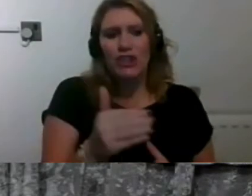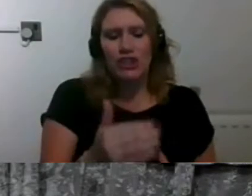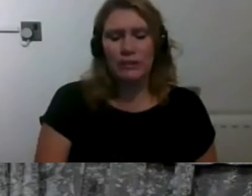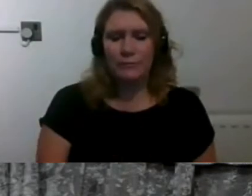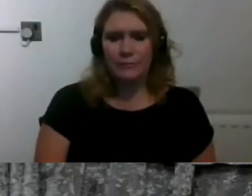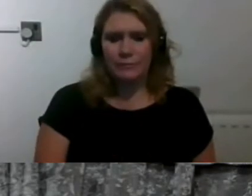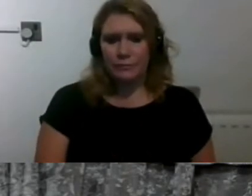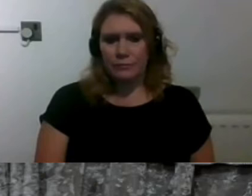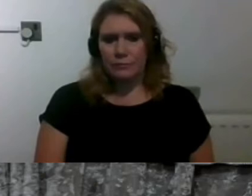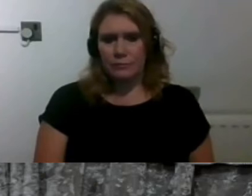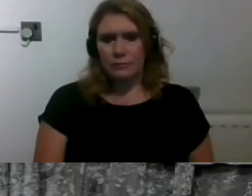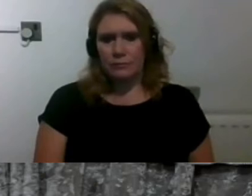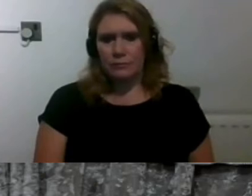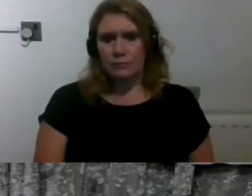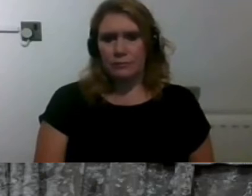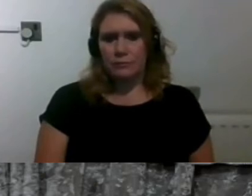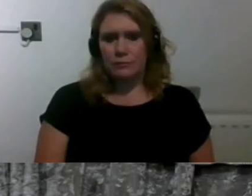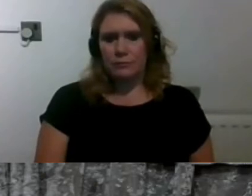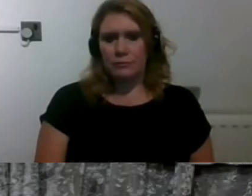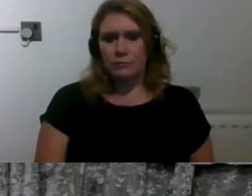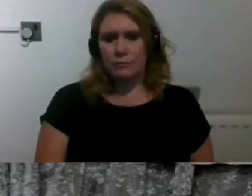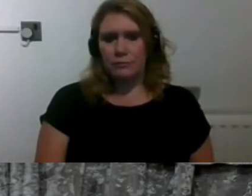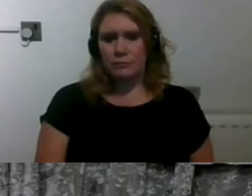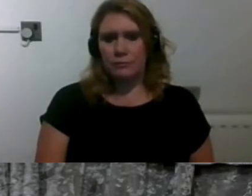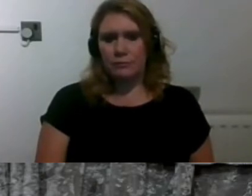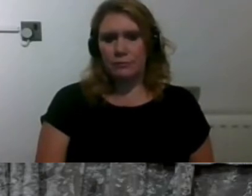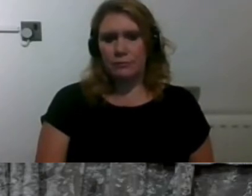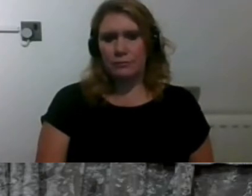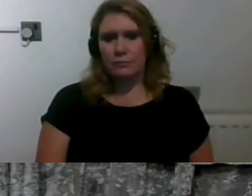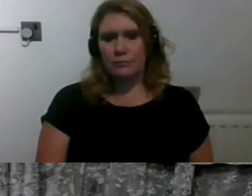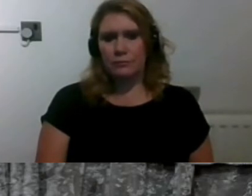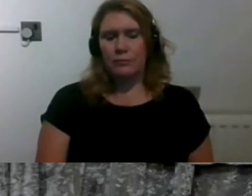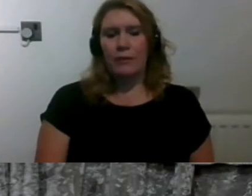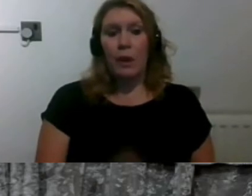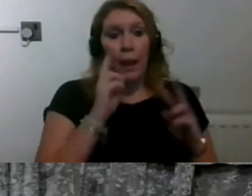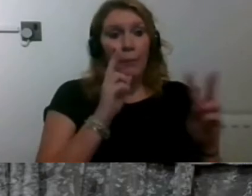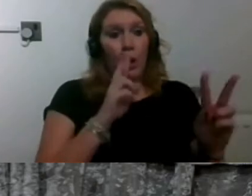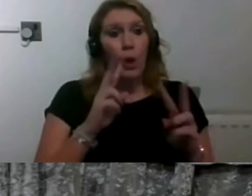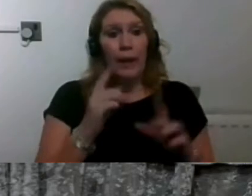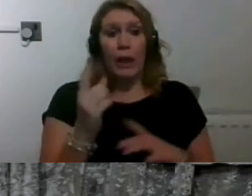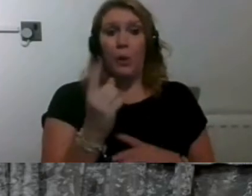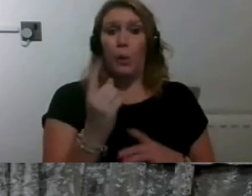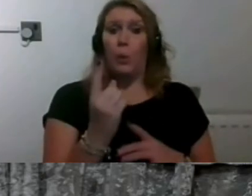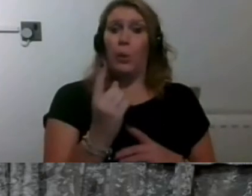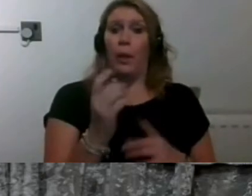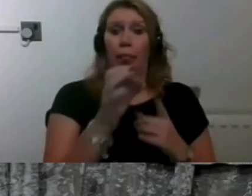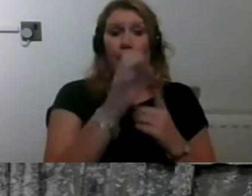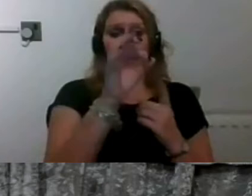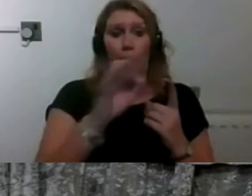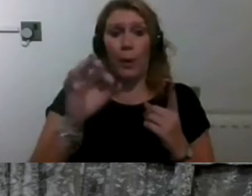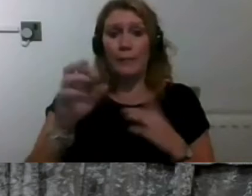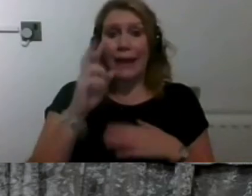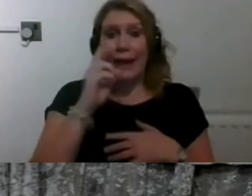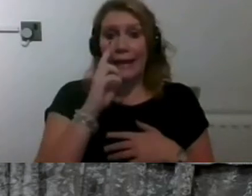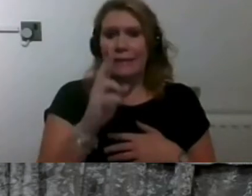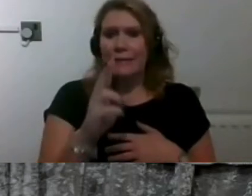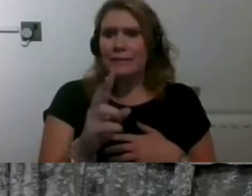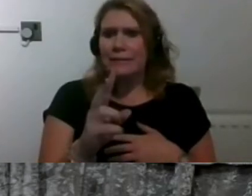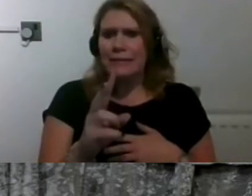Fish. I am looking at all of the poets in the café, and I am see that Sterre Ploeger